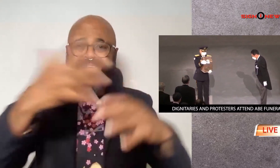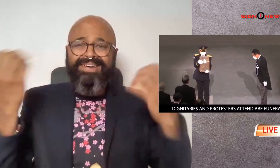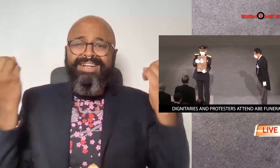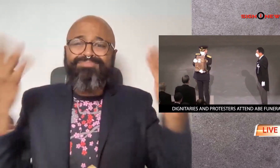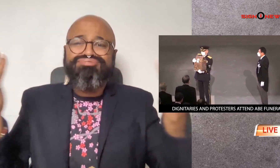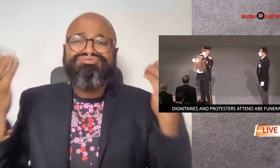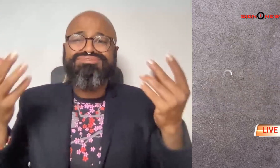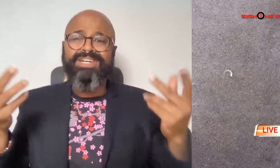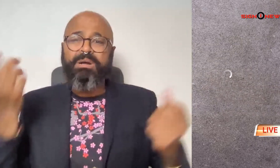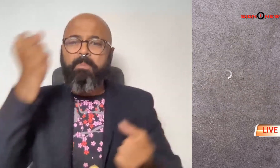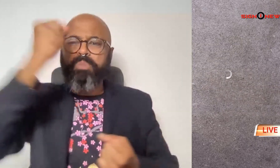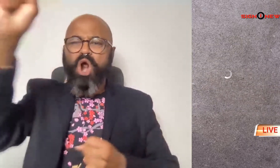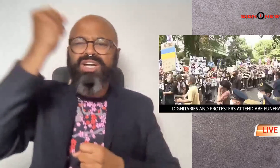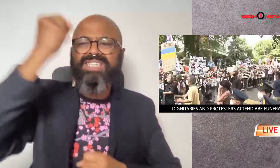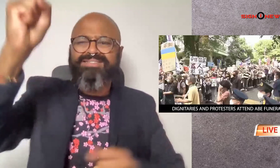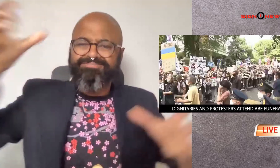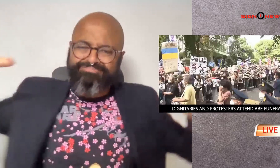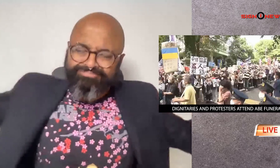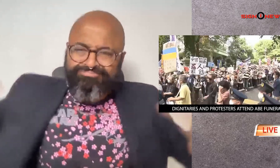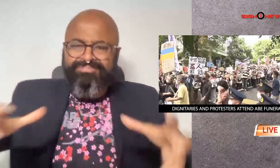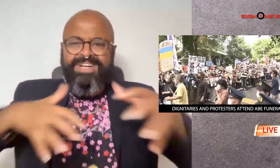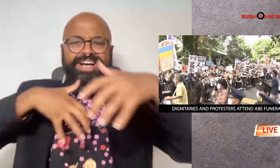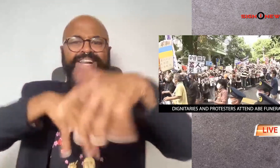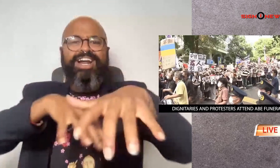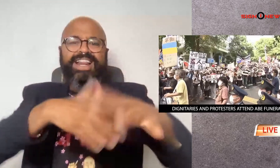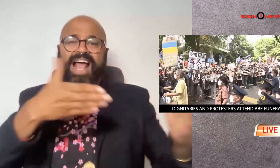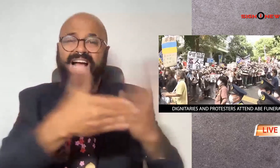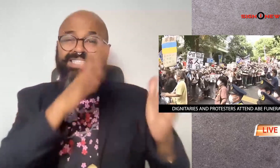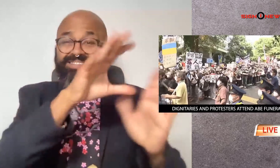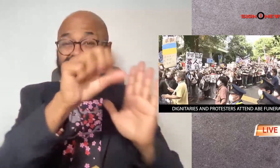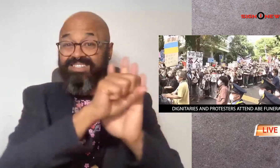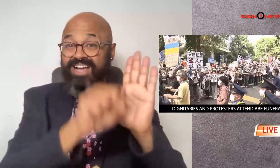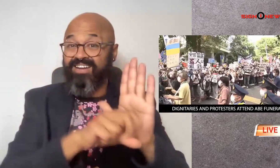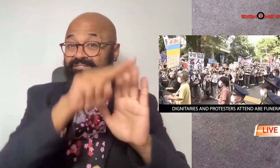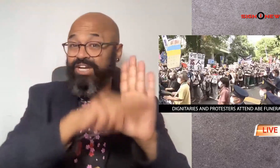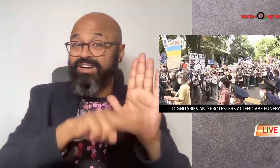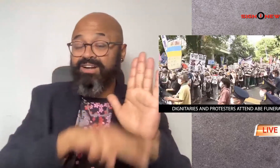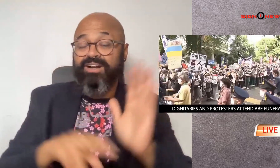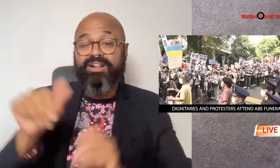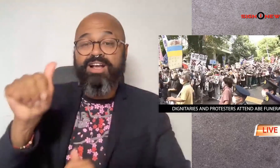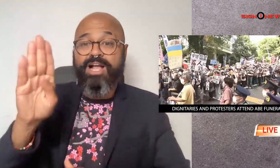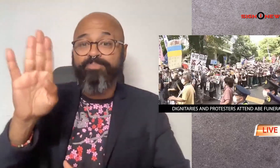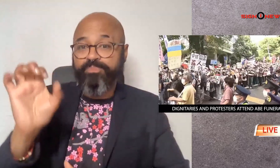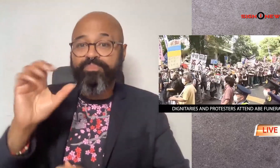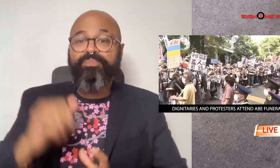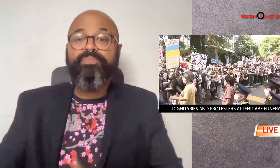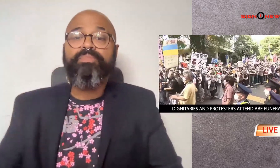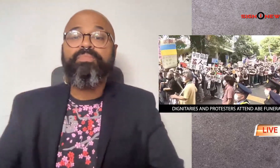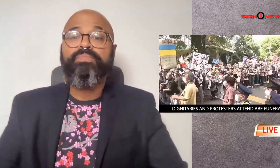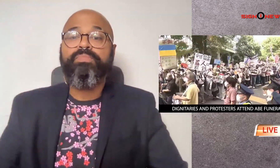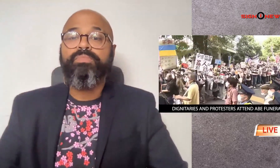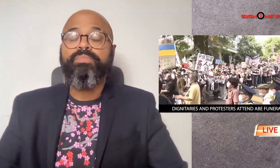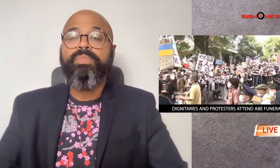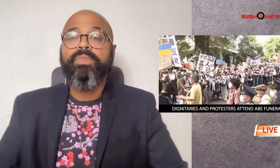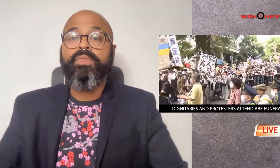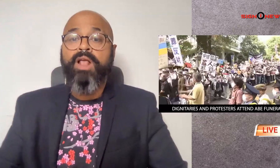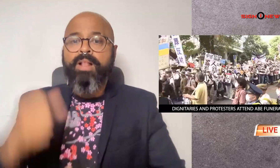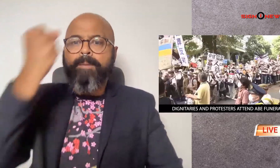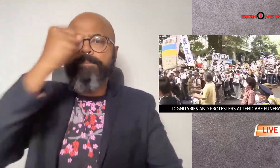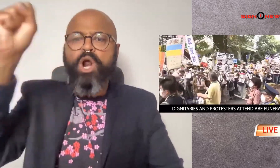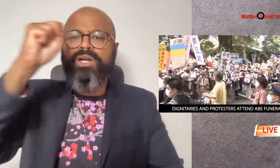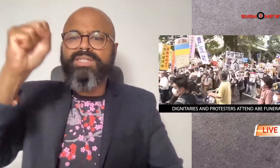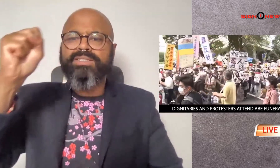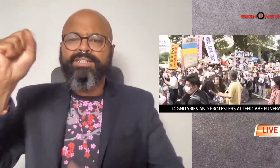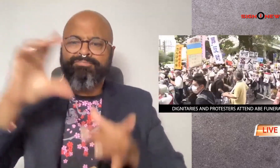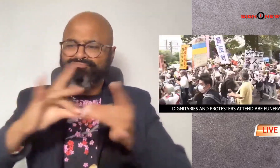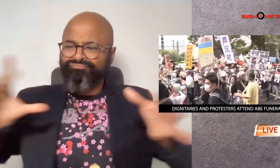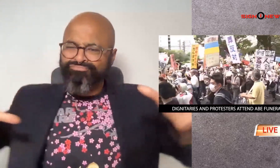gathered to rally against the state funeral for Abe protests have been taking place for